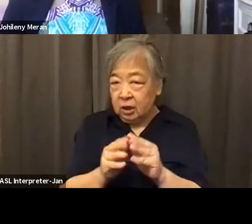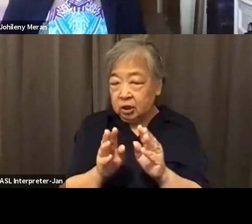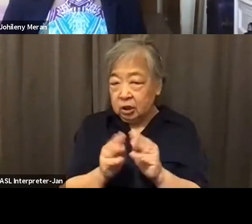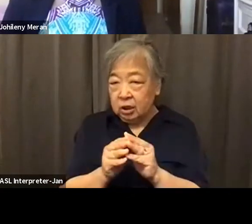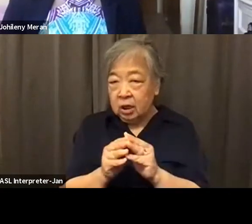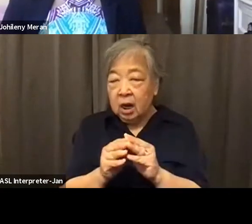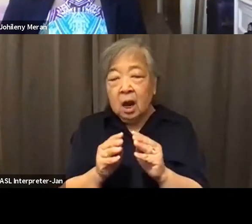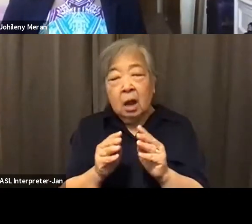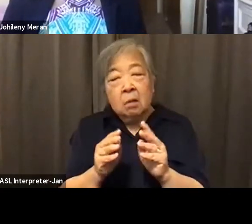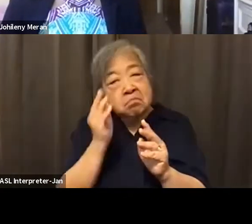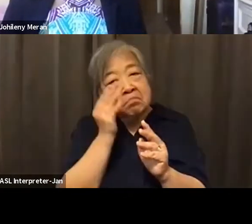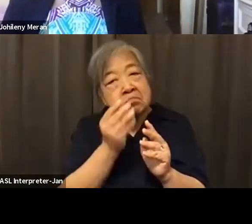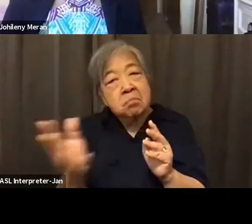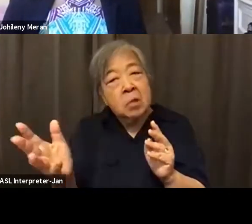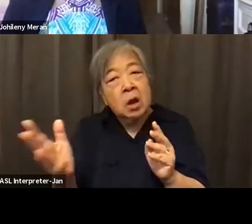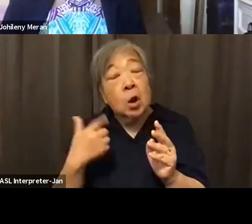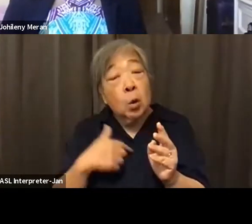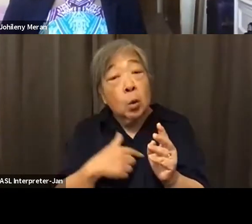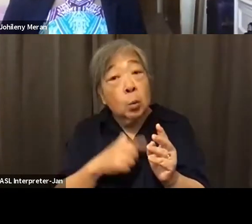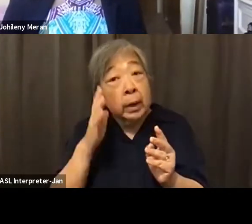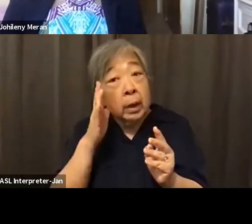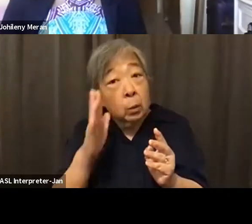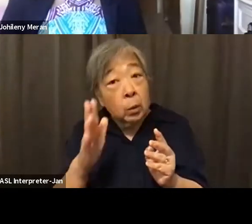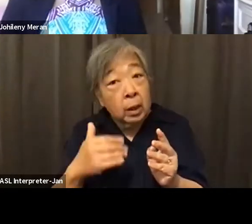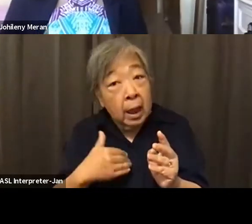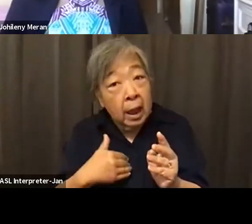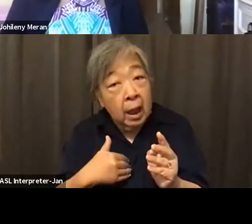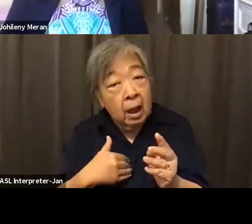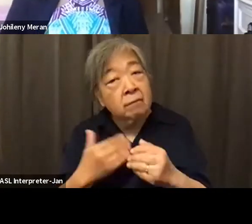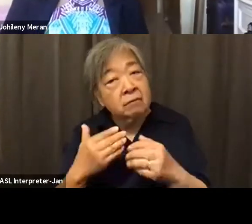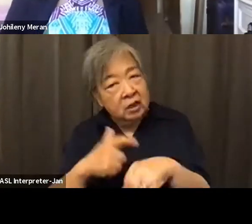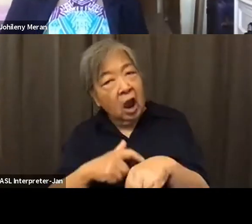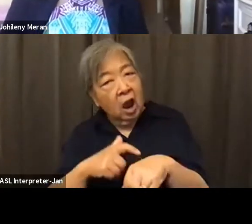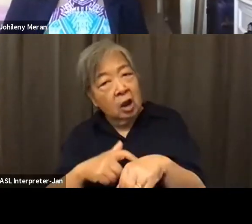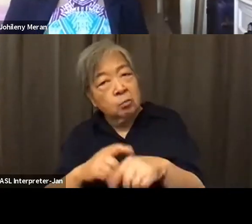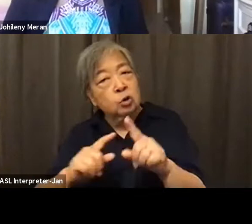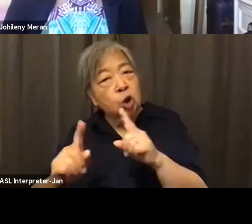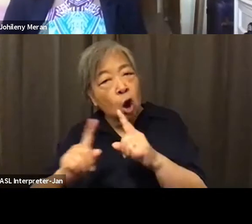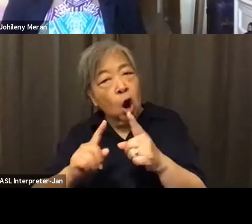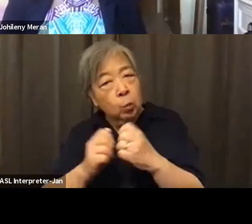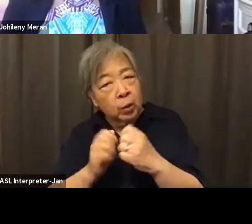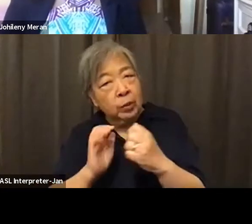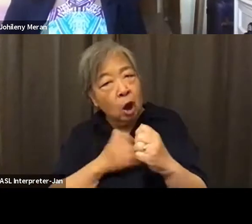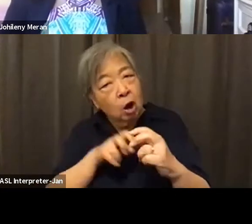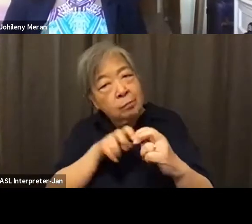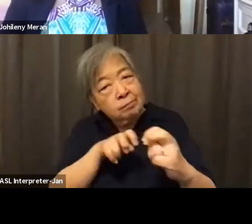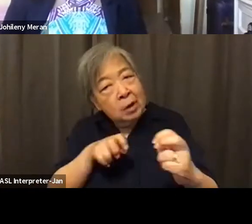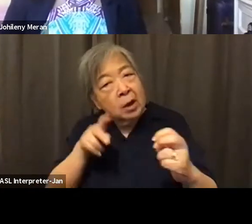just know that we're going to have some time to talk with our panelists, get to know them a bit.